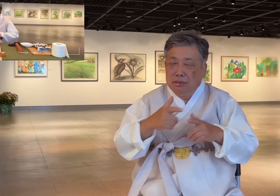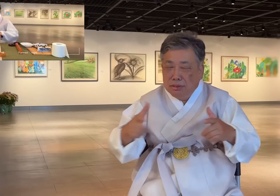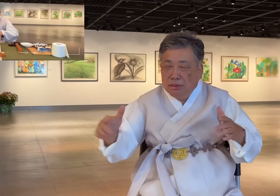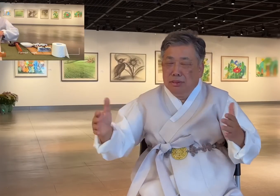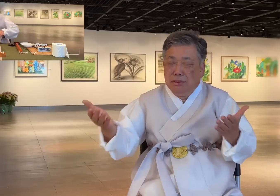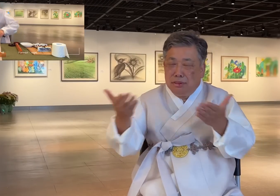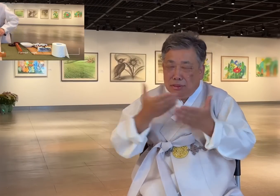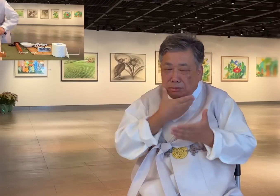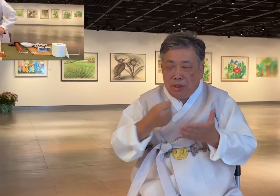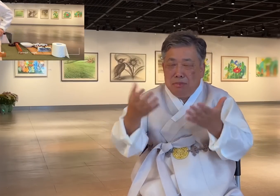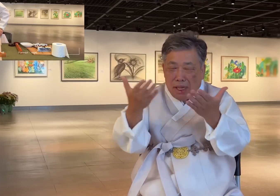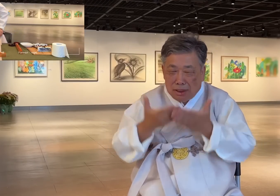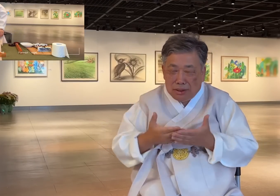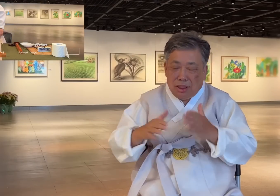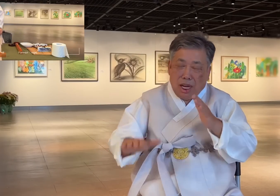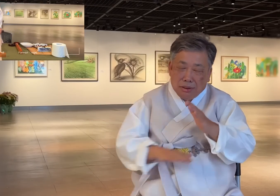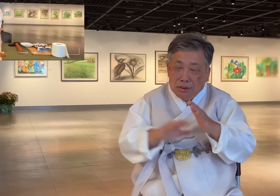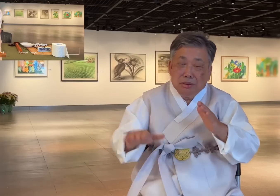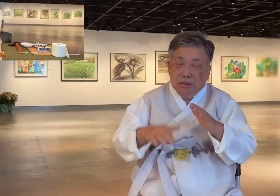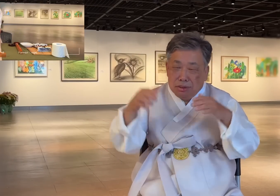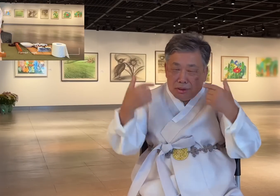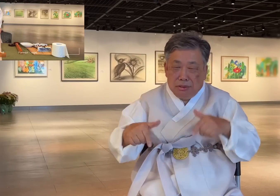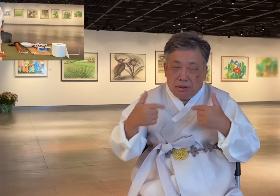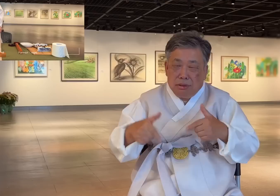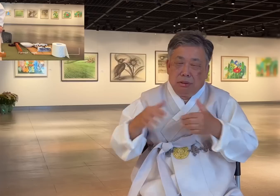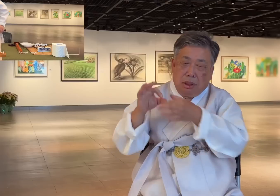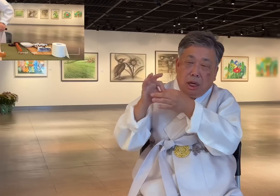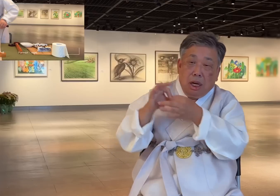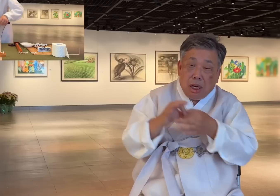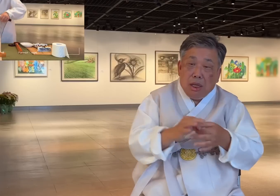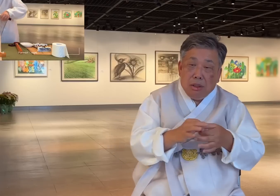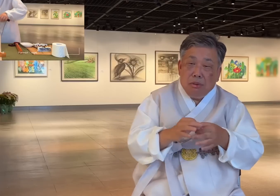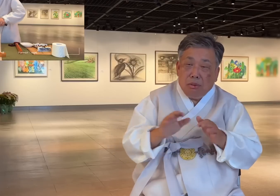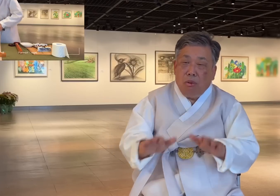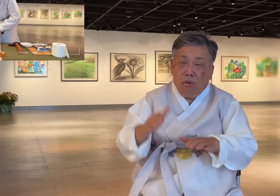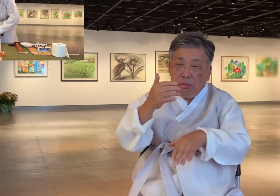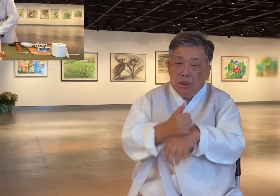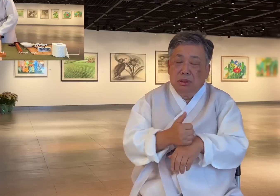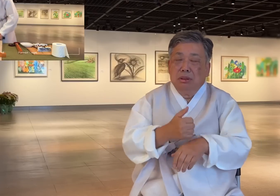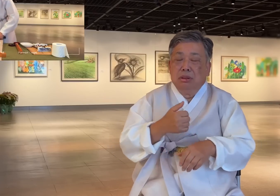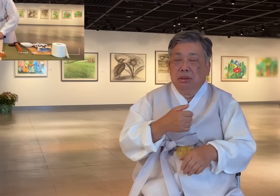God bless you and your family is always doing well.